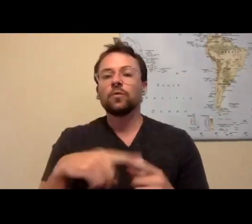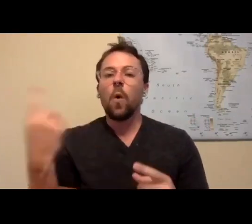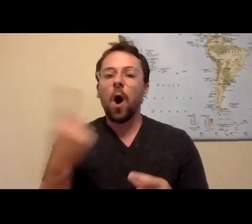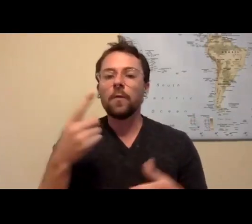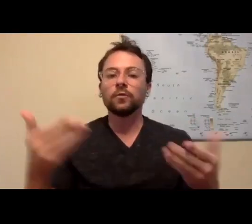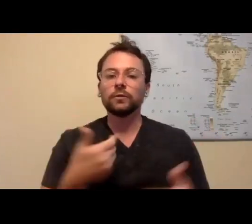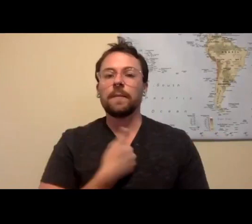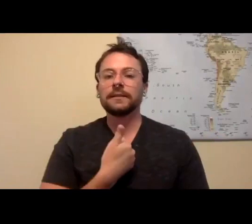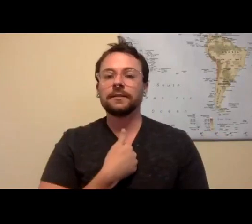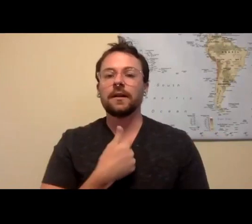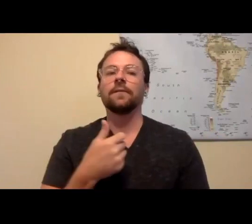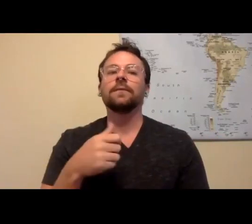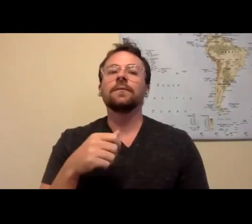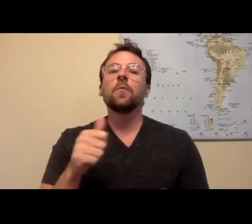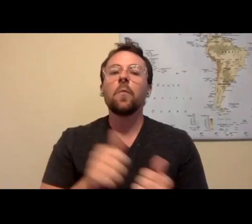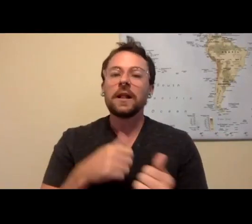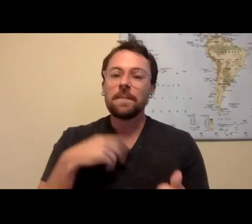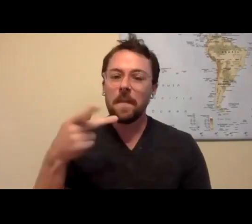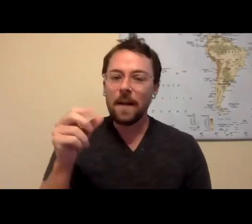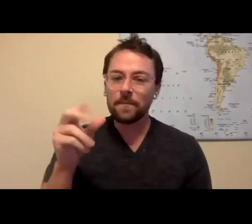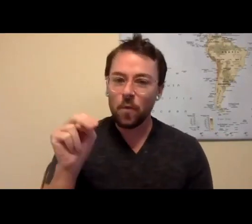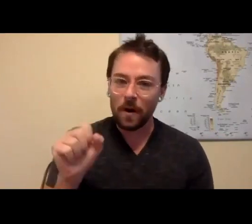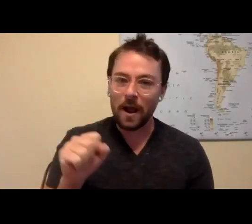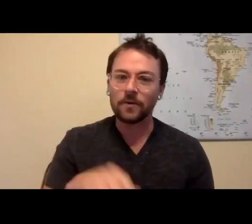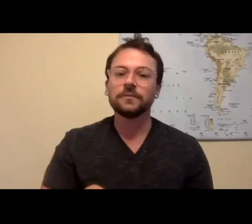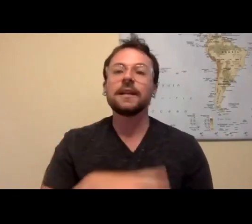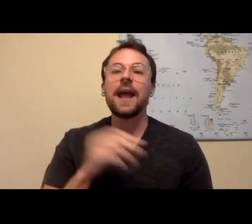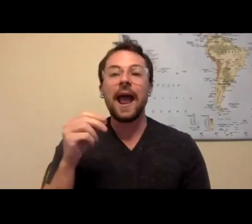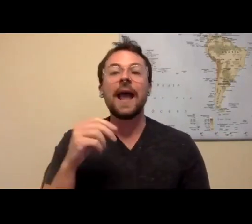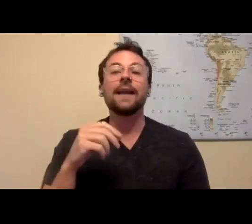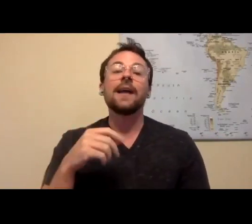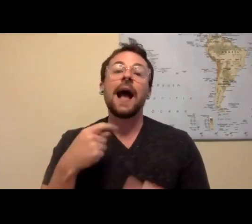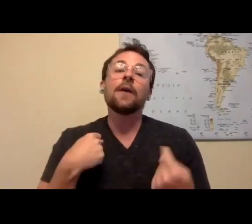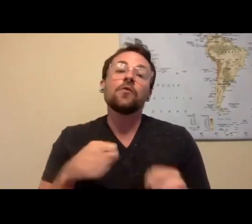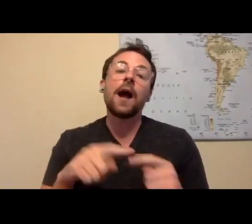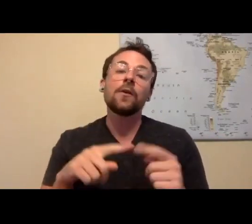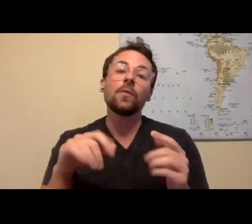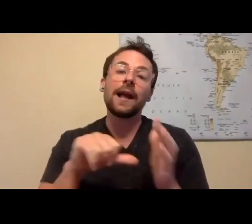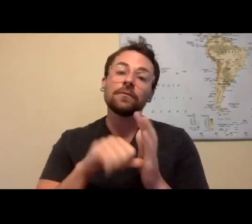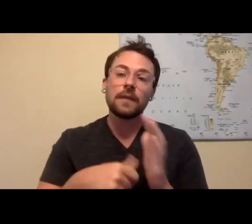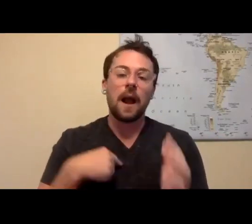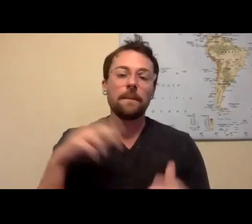I try to do my best to always introduce myself with my pronouns.